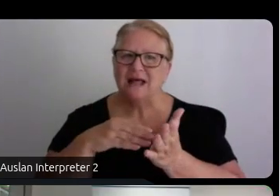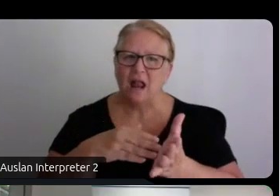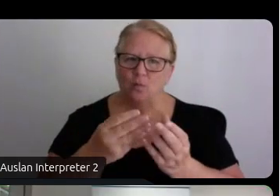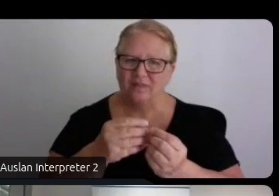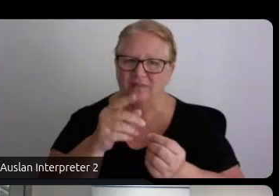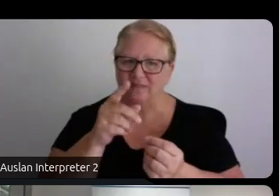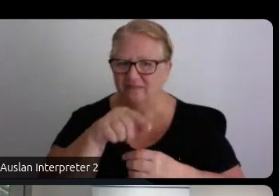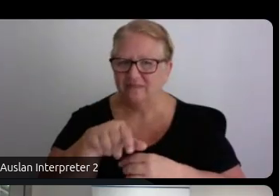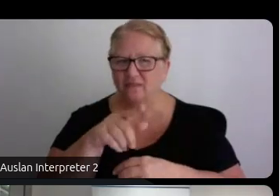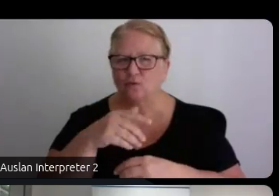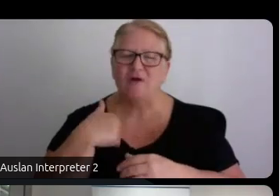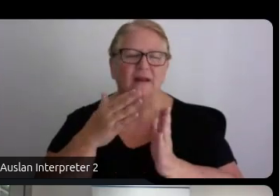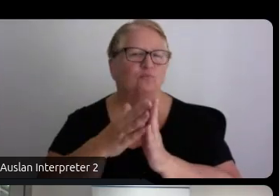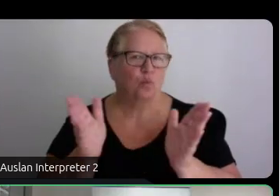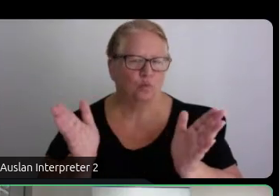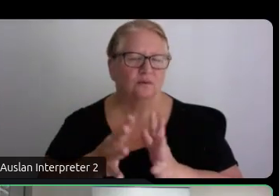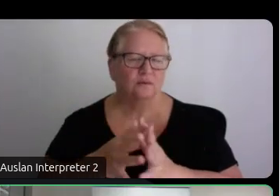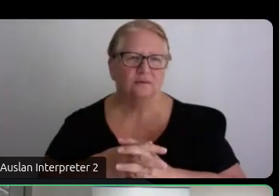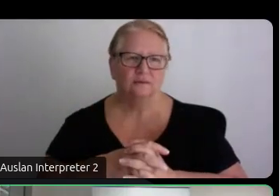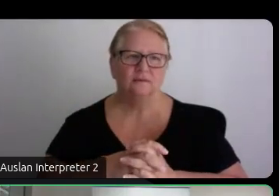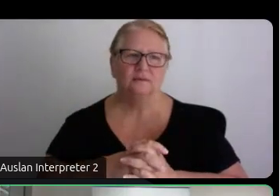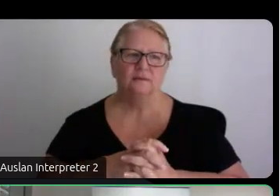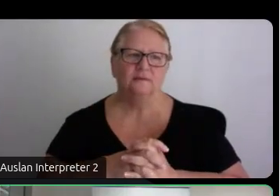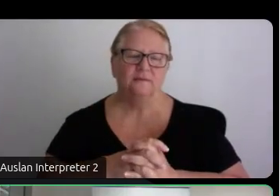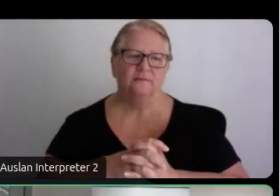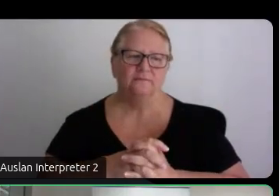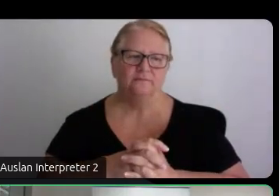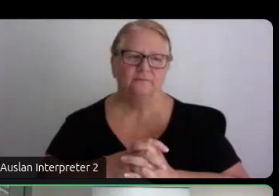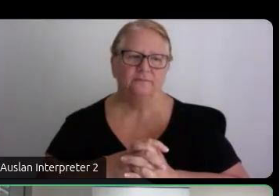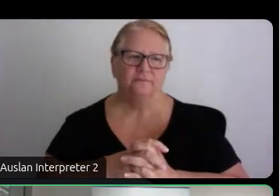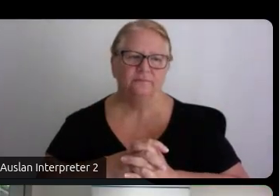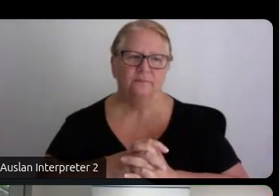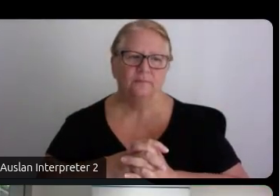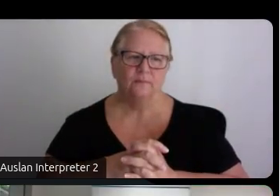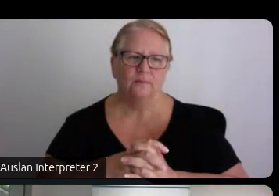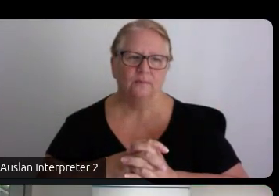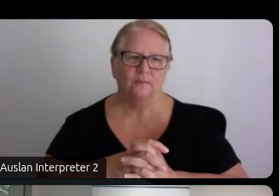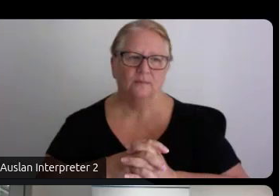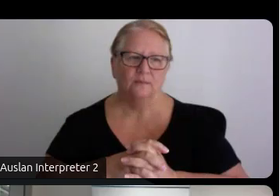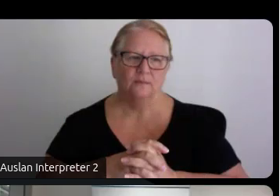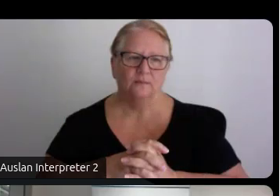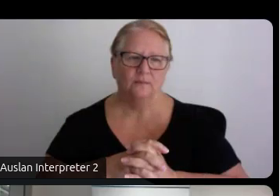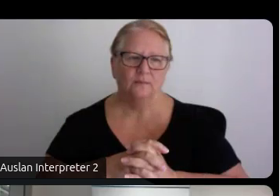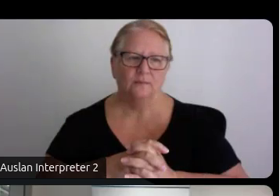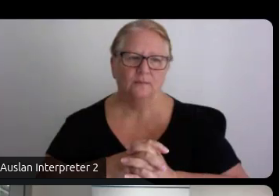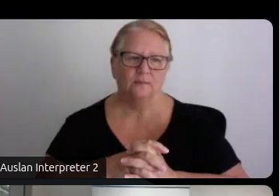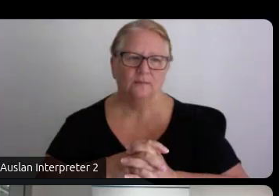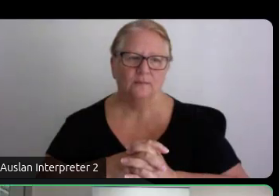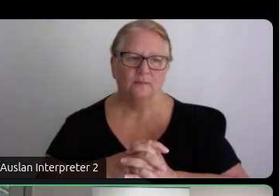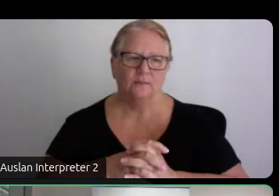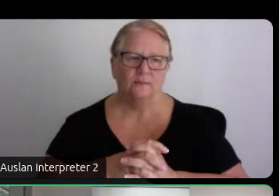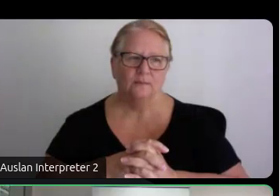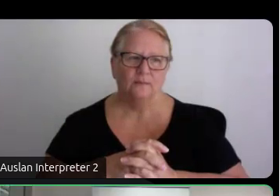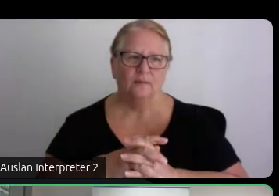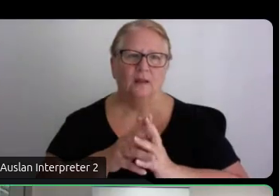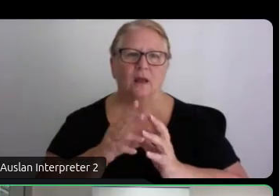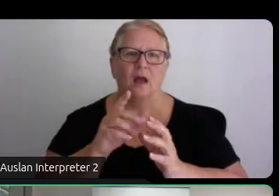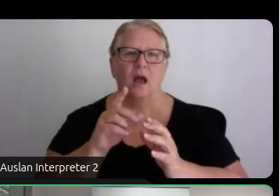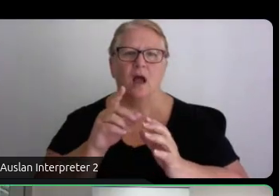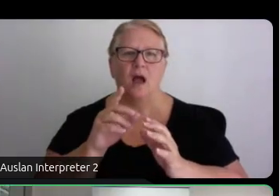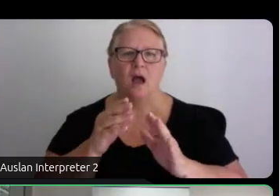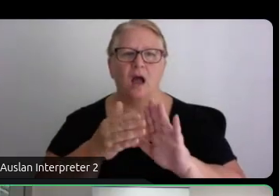Um the other thing to keep in mind is uh under each kind of activity heading uh it it won't be